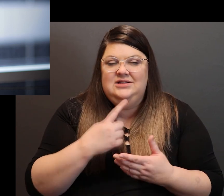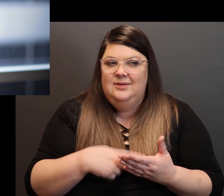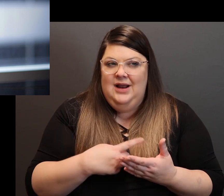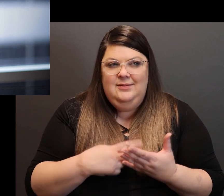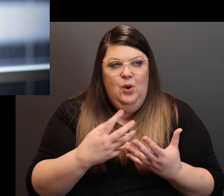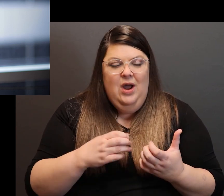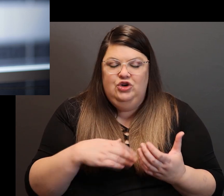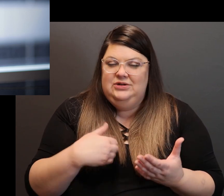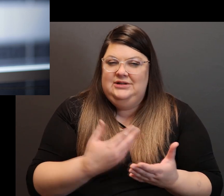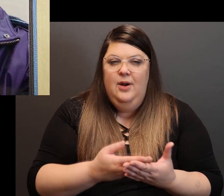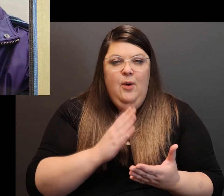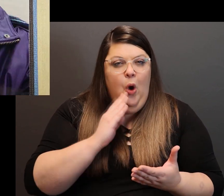and hug my kids.